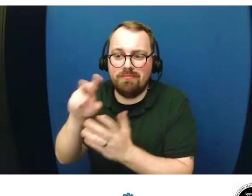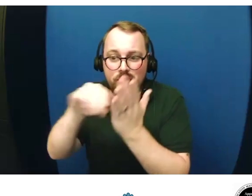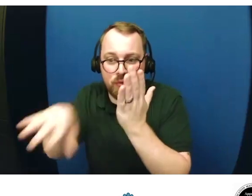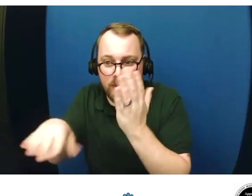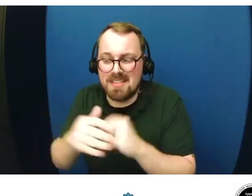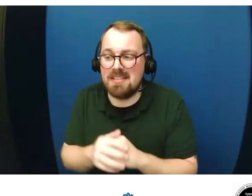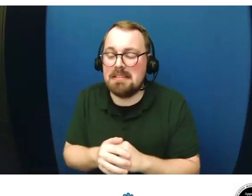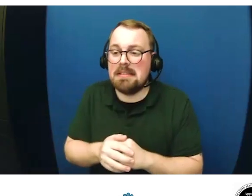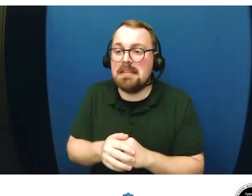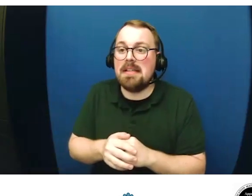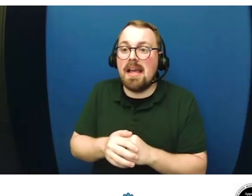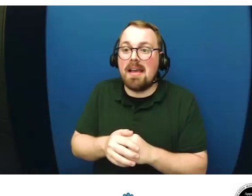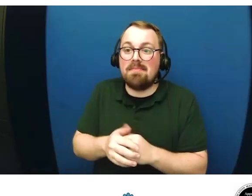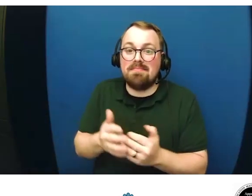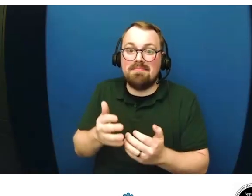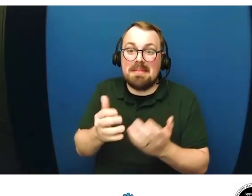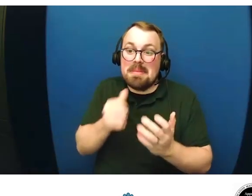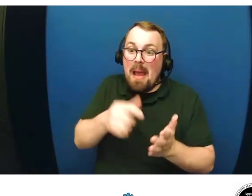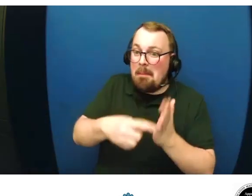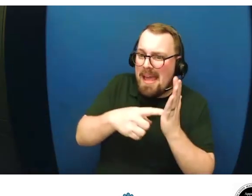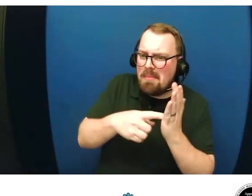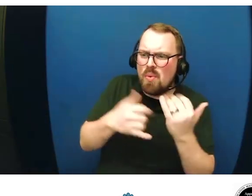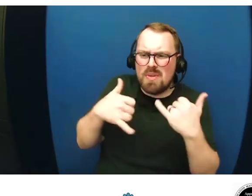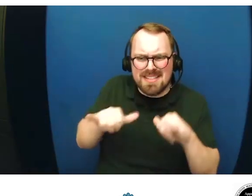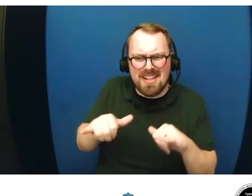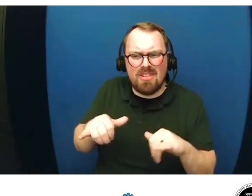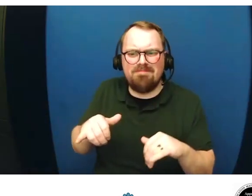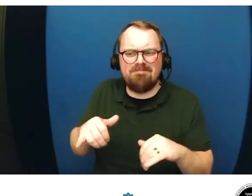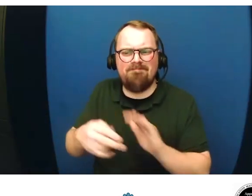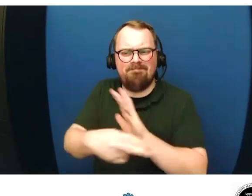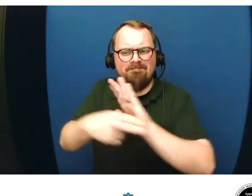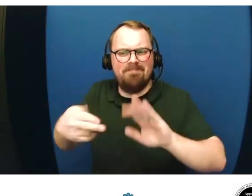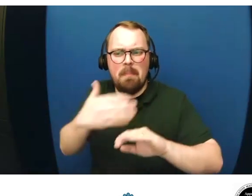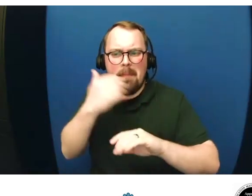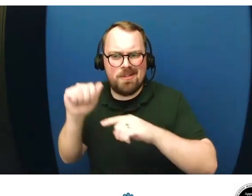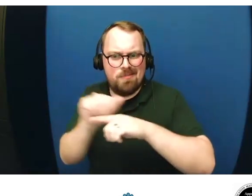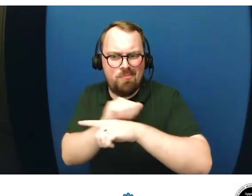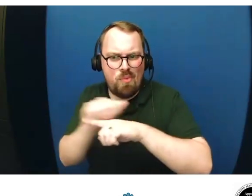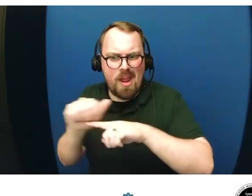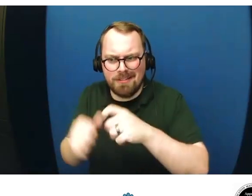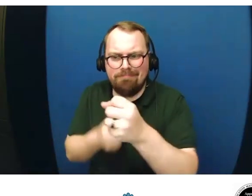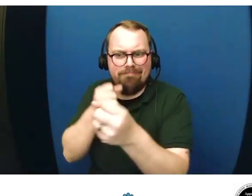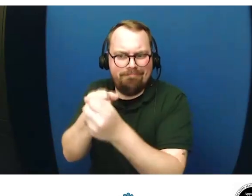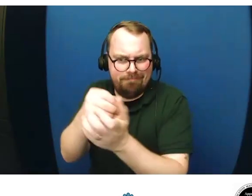we consider it best practice to use that to support our students.